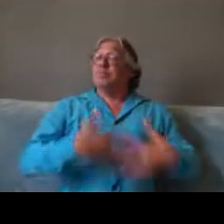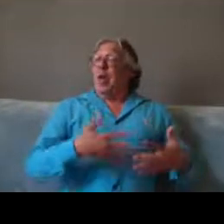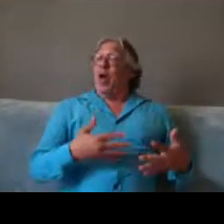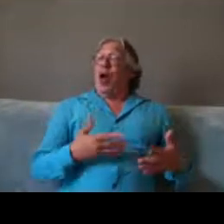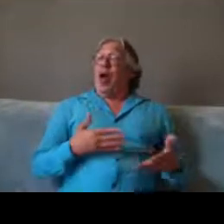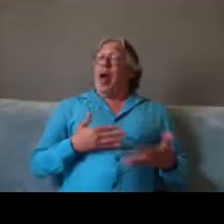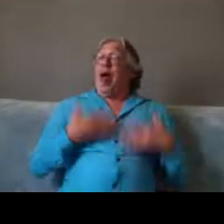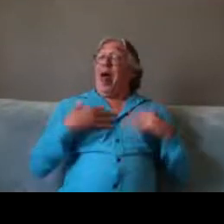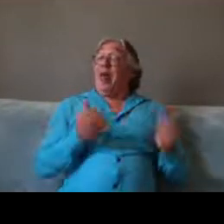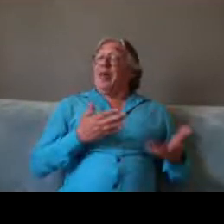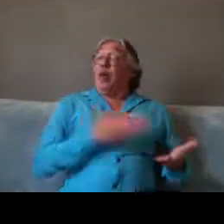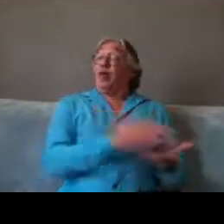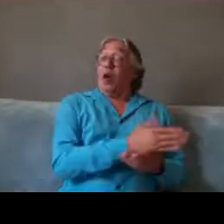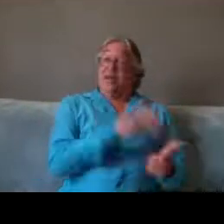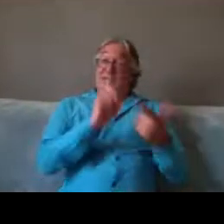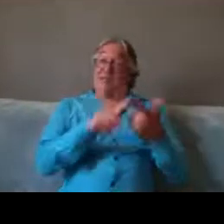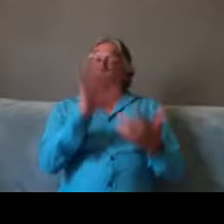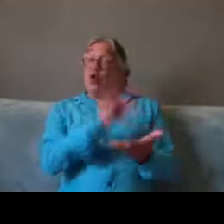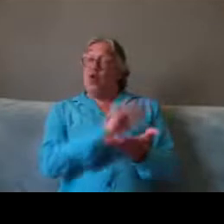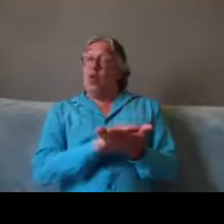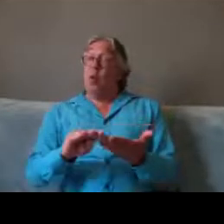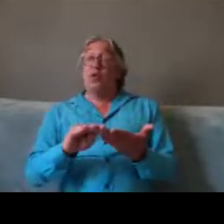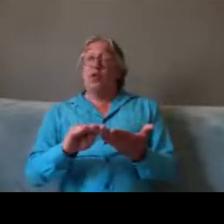Am I going too fast? Apologies for that.